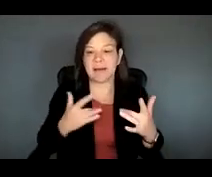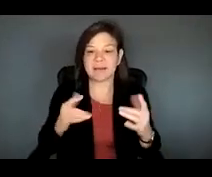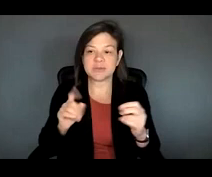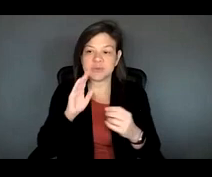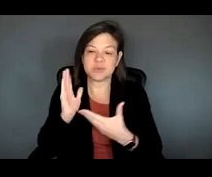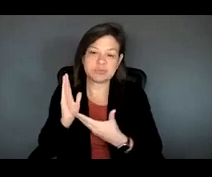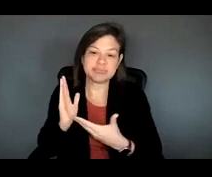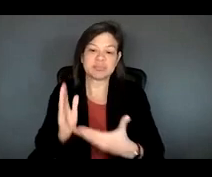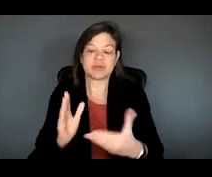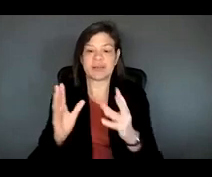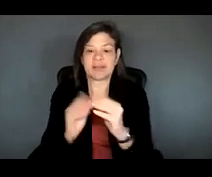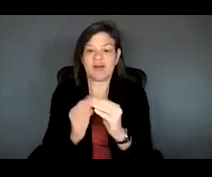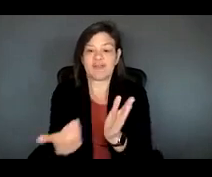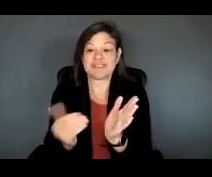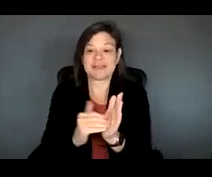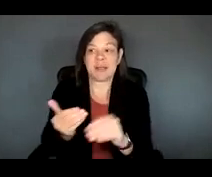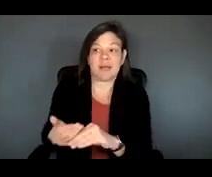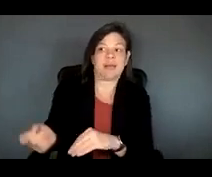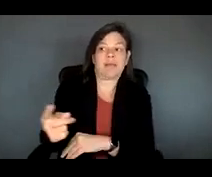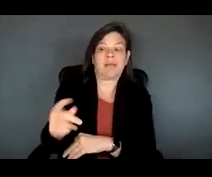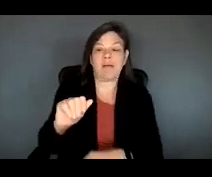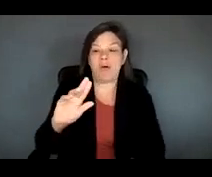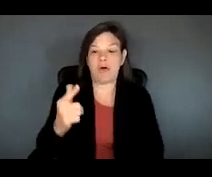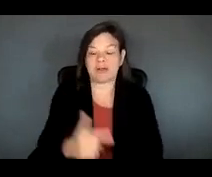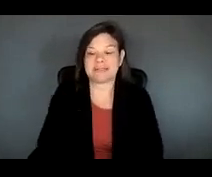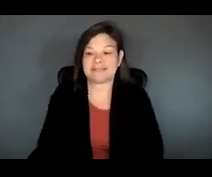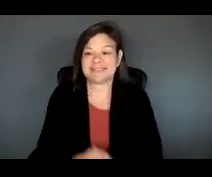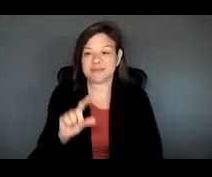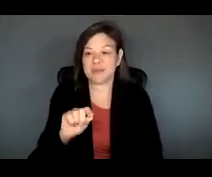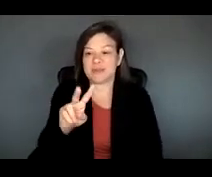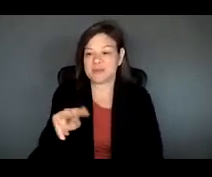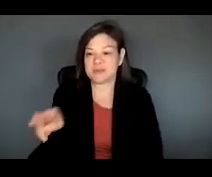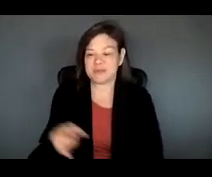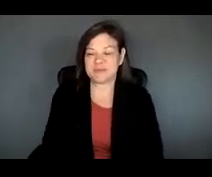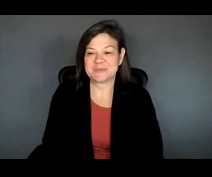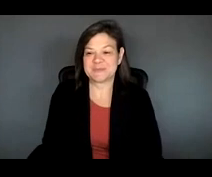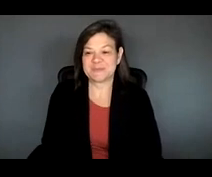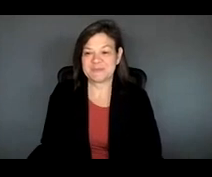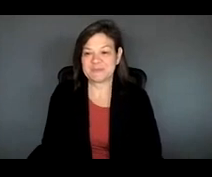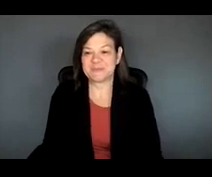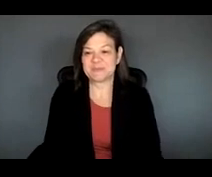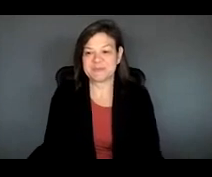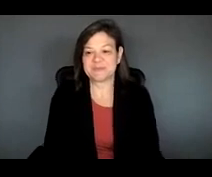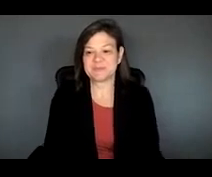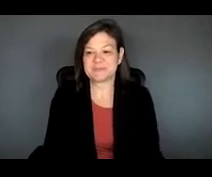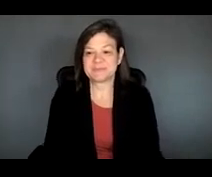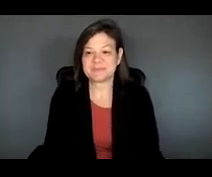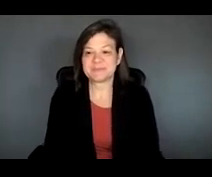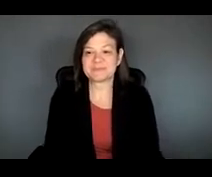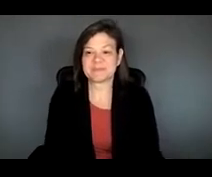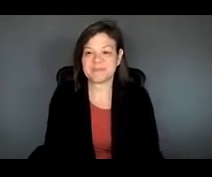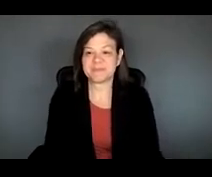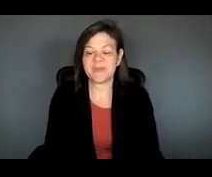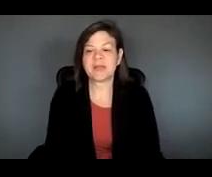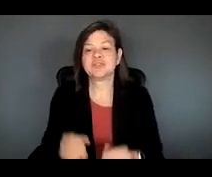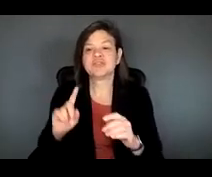conference back next August in 2022. And I just want a brief overview.